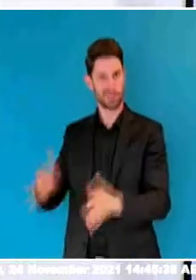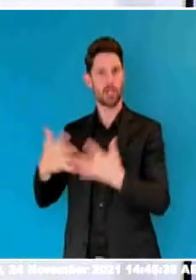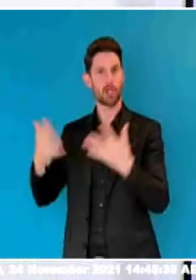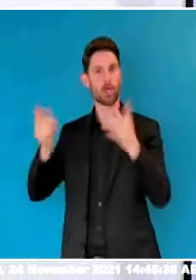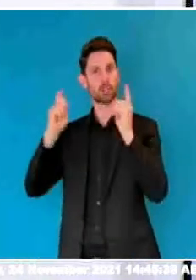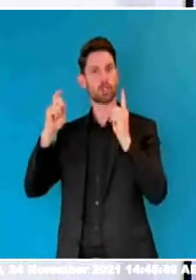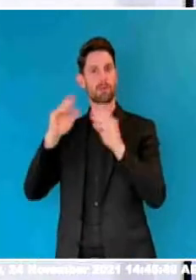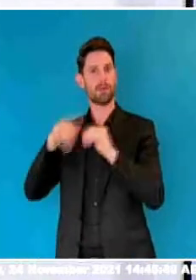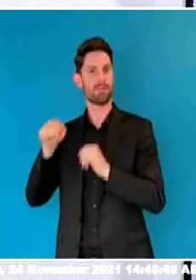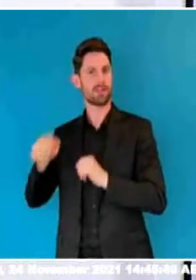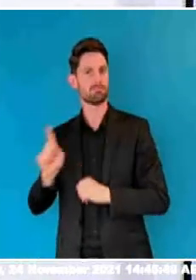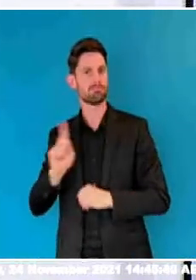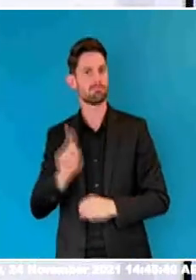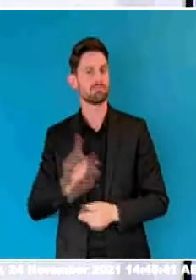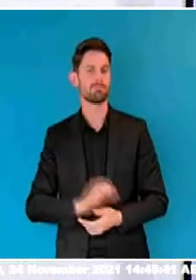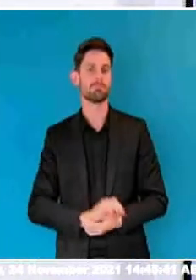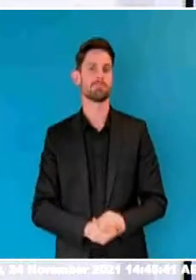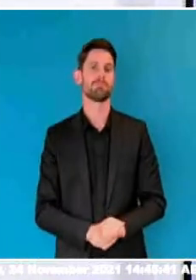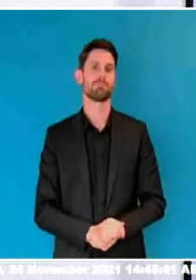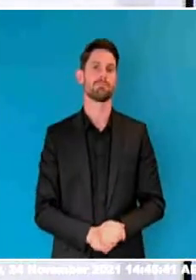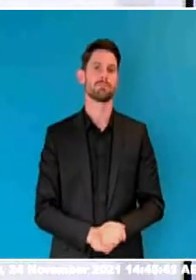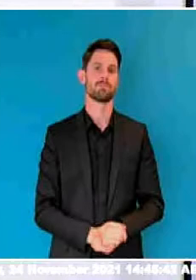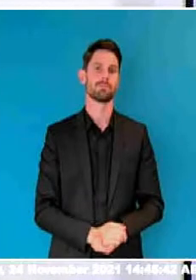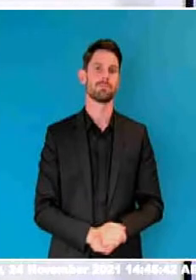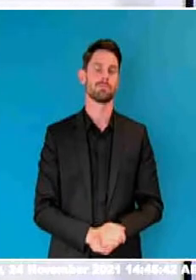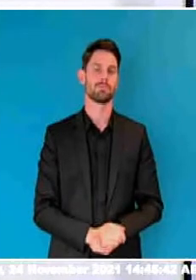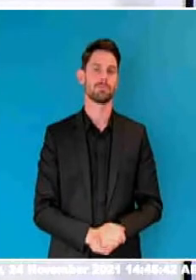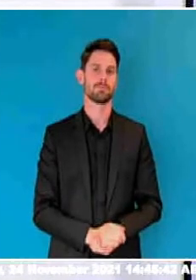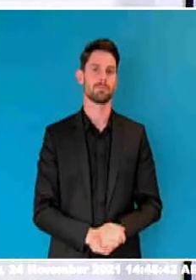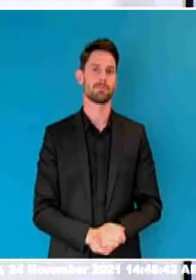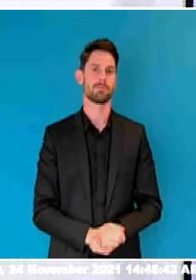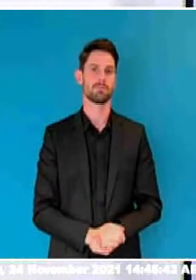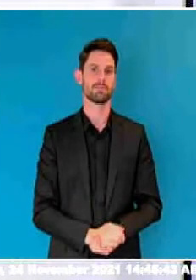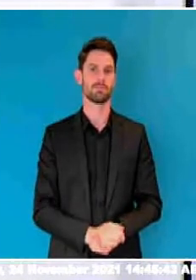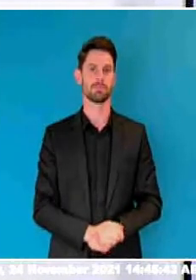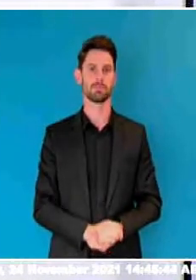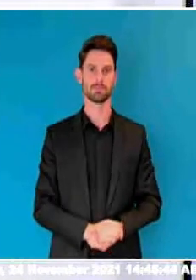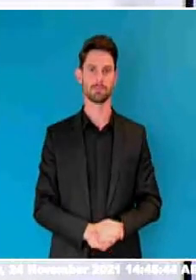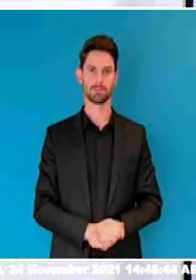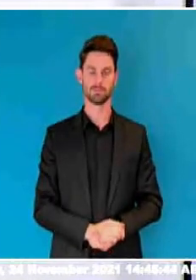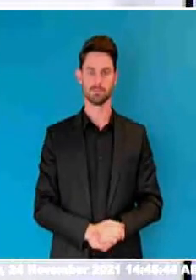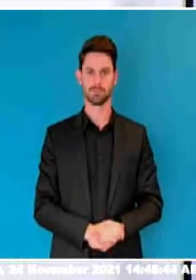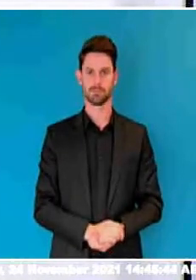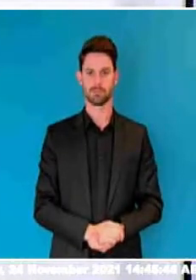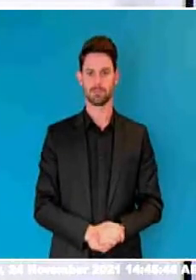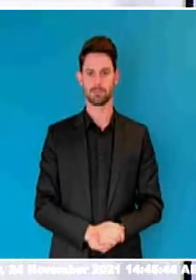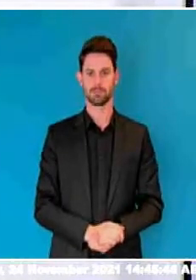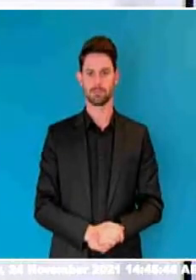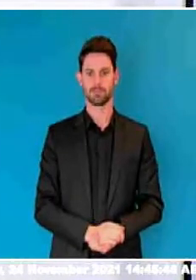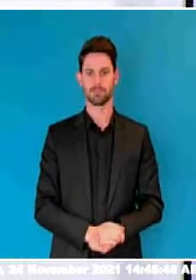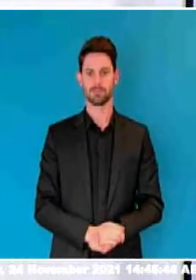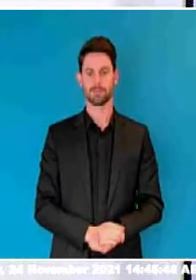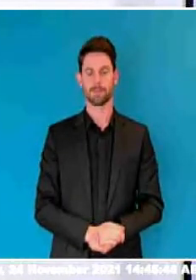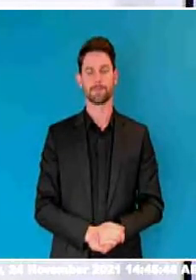I think the best way I could answer that